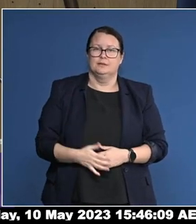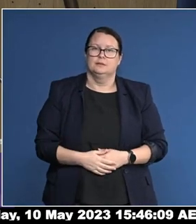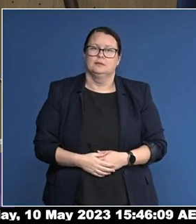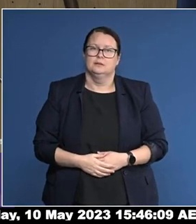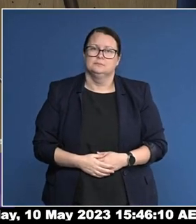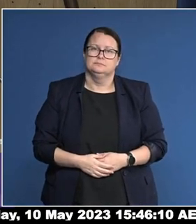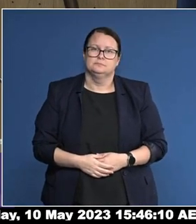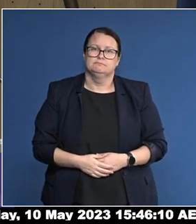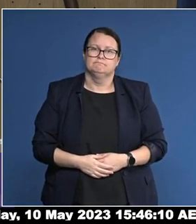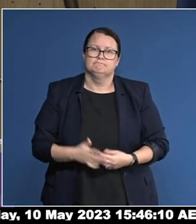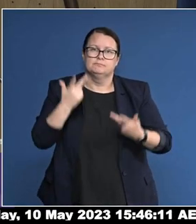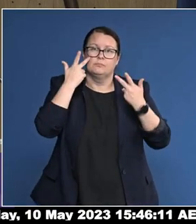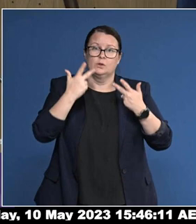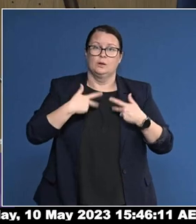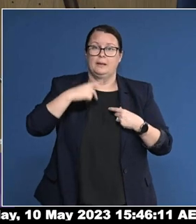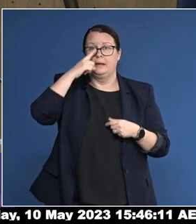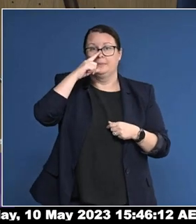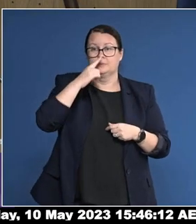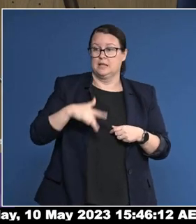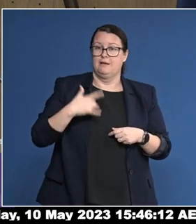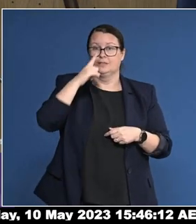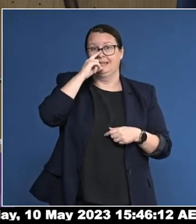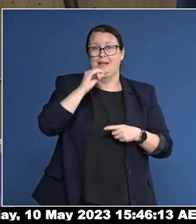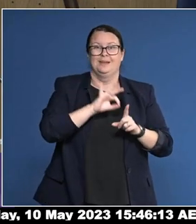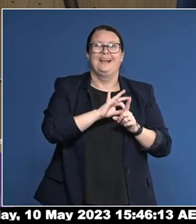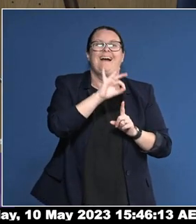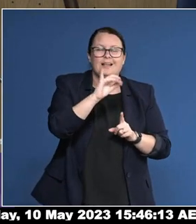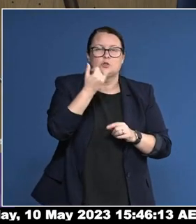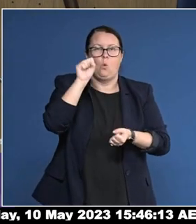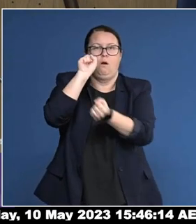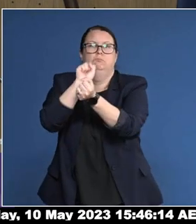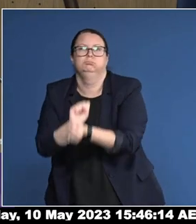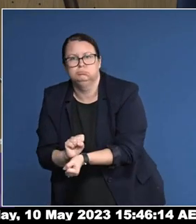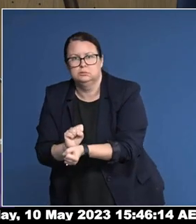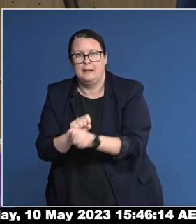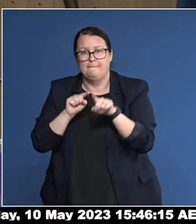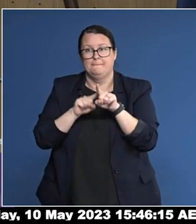experiences can be enhanced or restricted by the institutions and organisations they